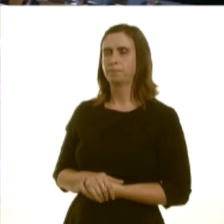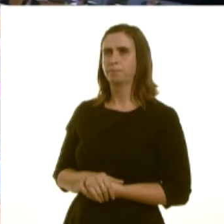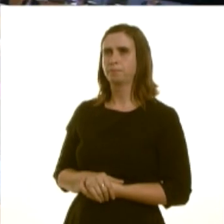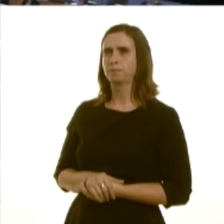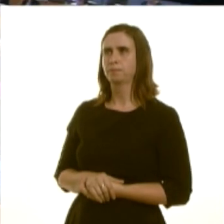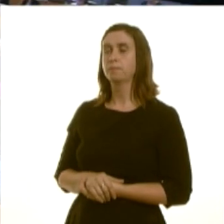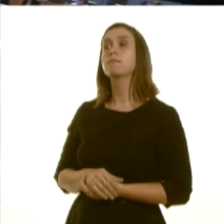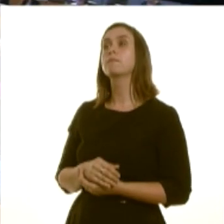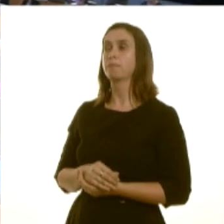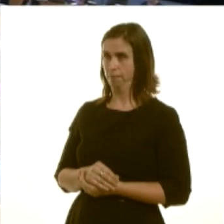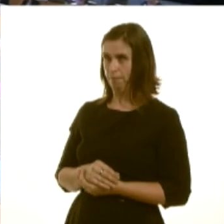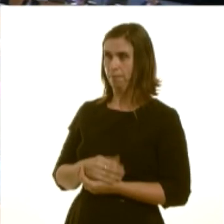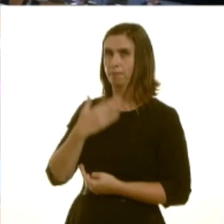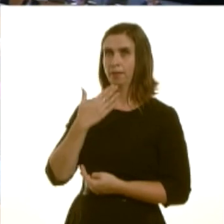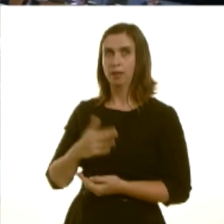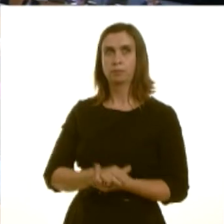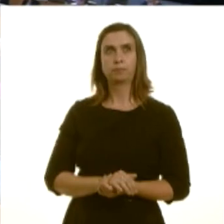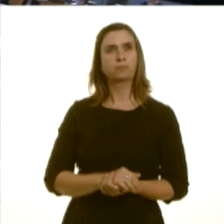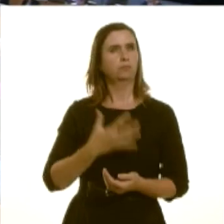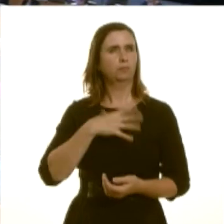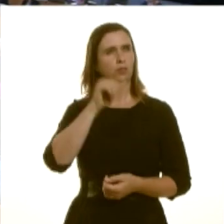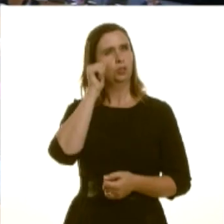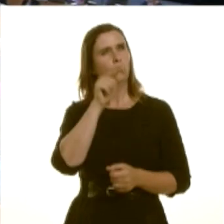ddatganiad ar gefnogaeth blynyddoedd cynnar i blant difreintiedig o dan 5 oed? OAQ(4)1822(FM)